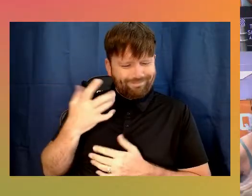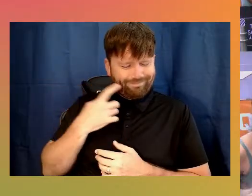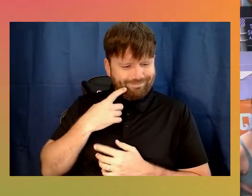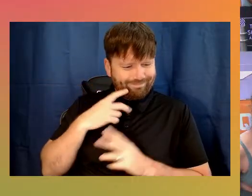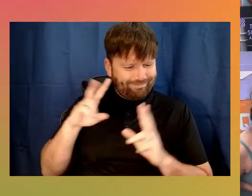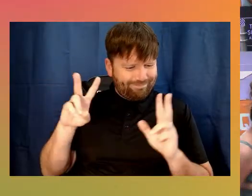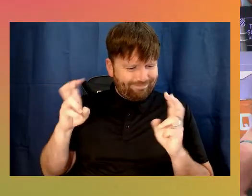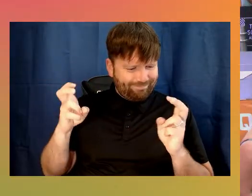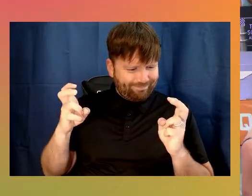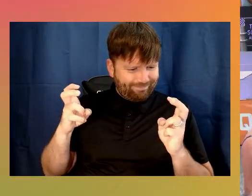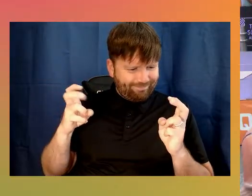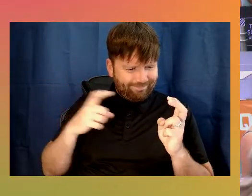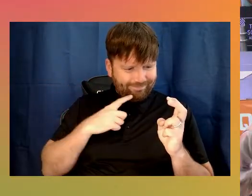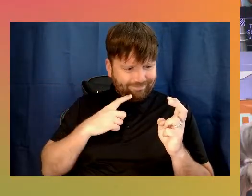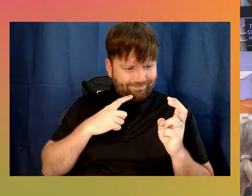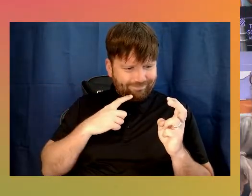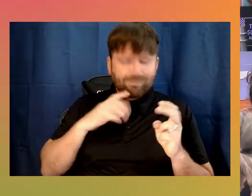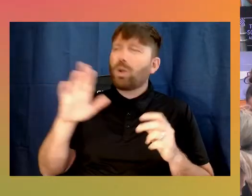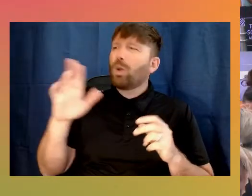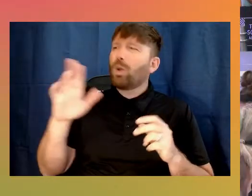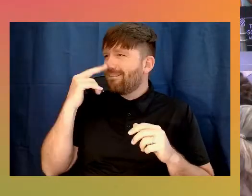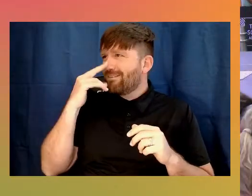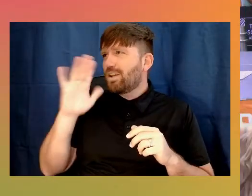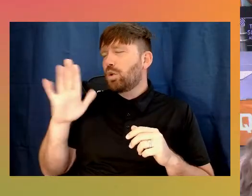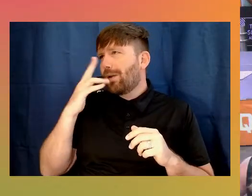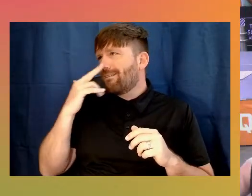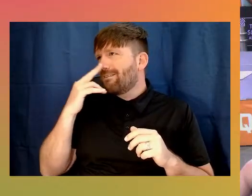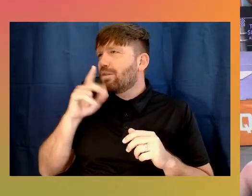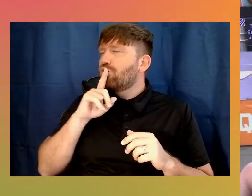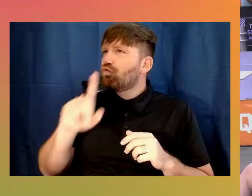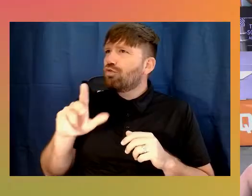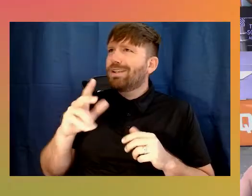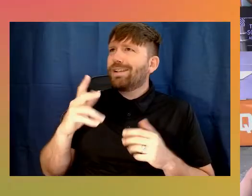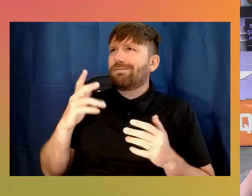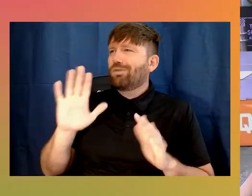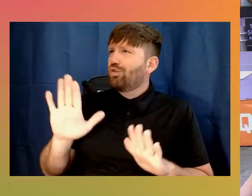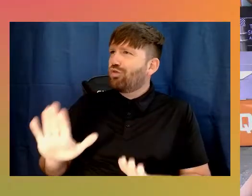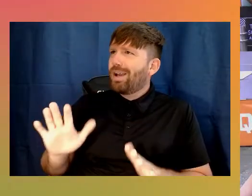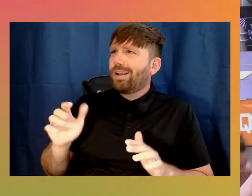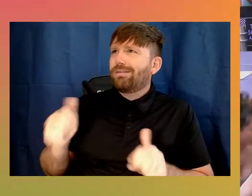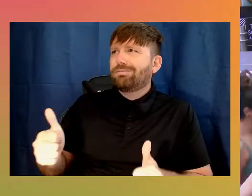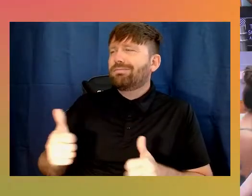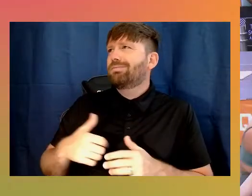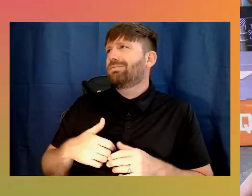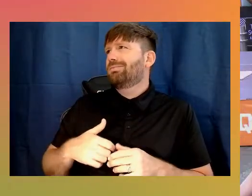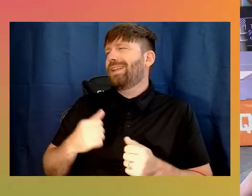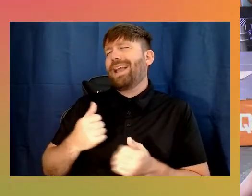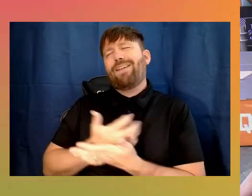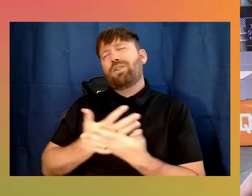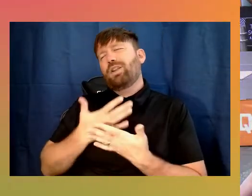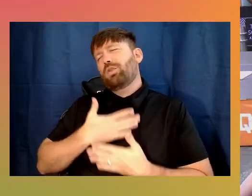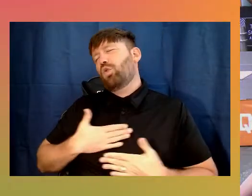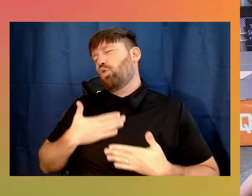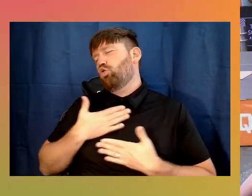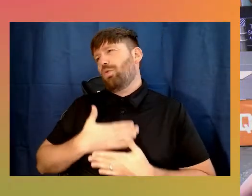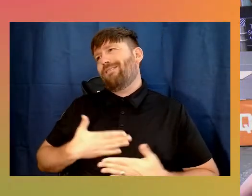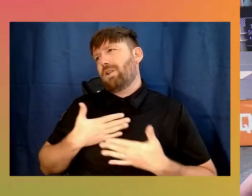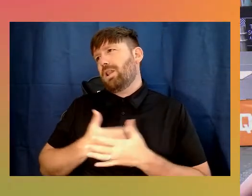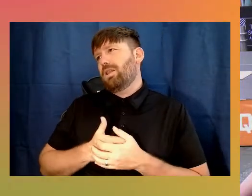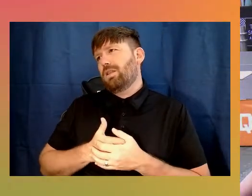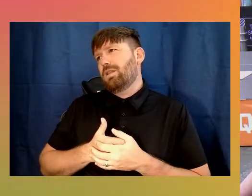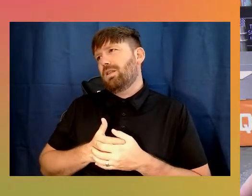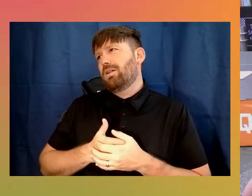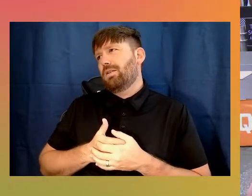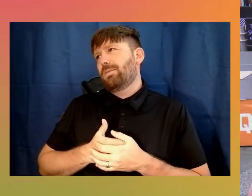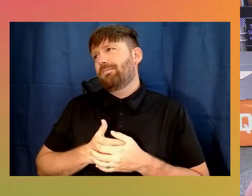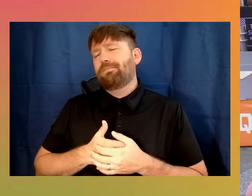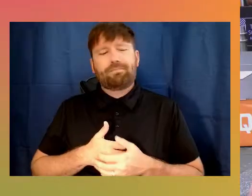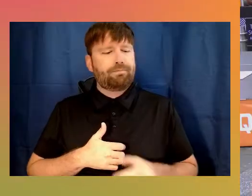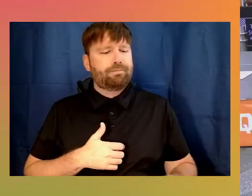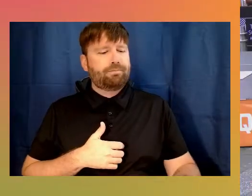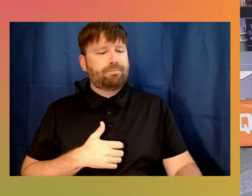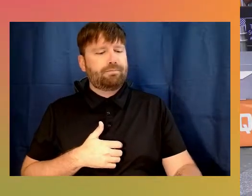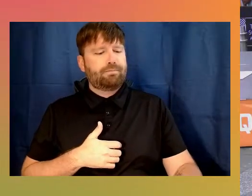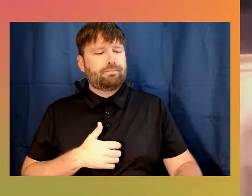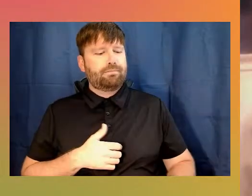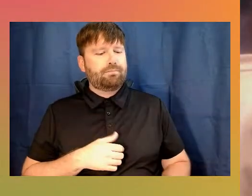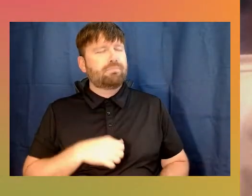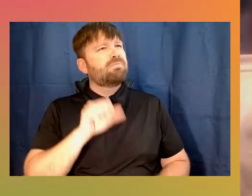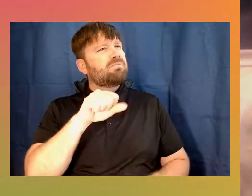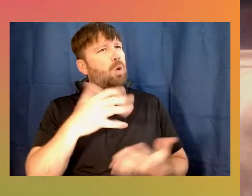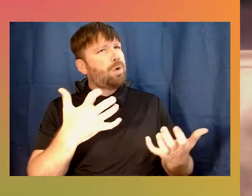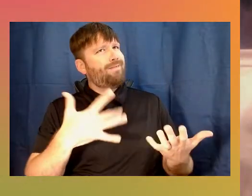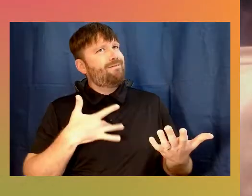YEAH.